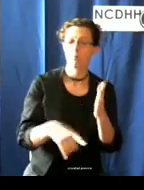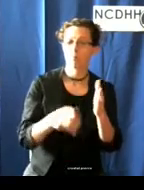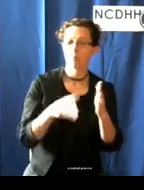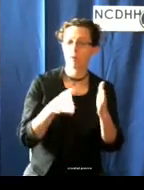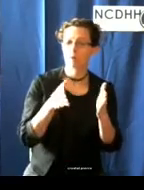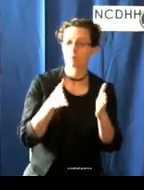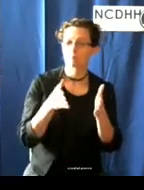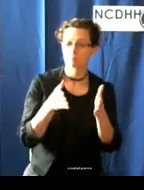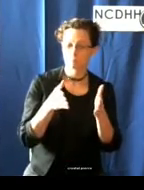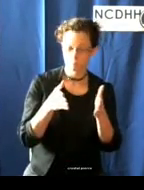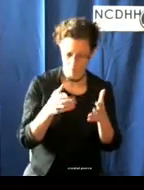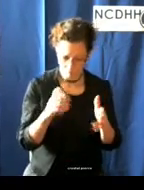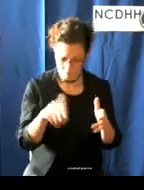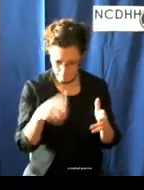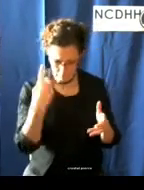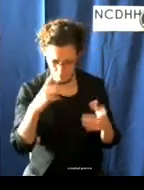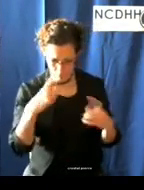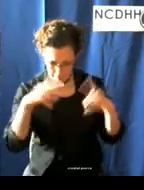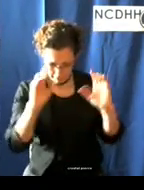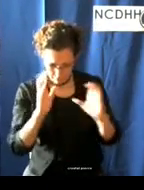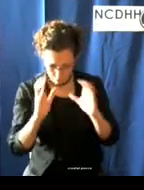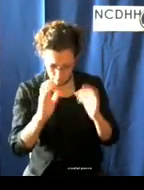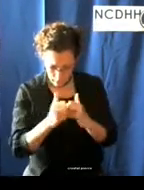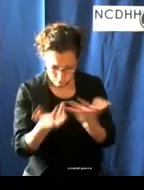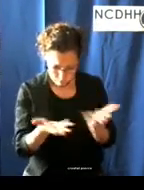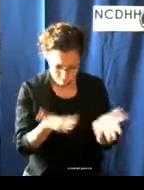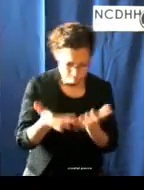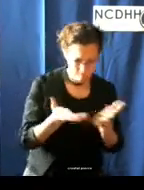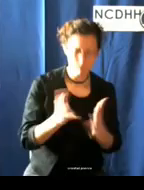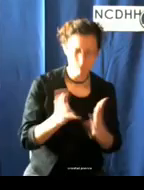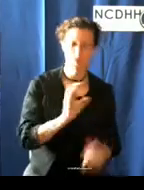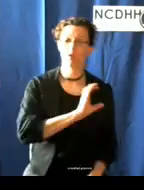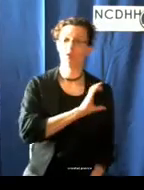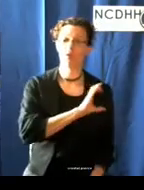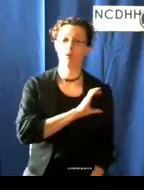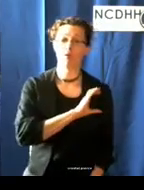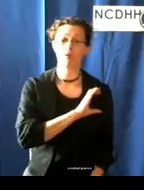EFFECTIVE COMMUNICATION LAW ENFORCEMENT INDIVIDUALS STATE AGENCIES